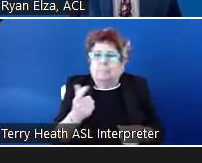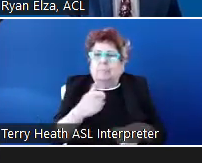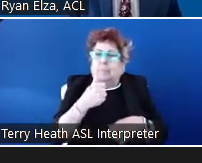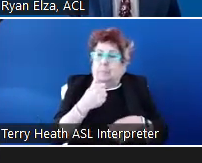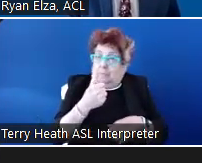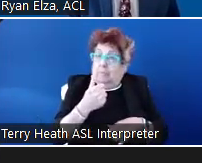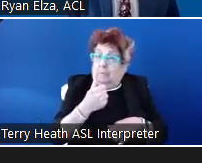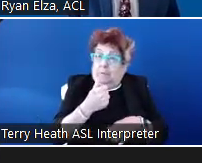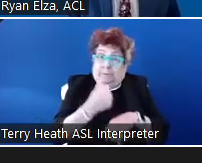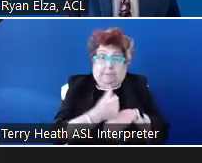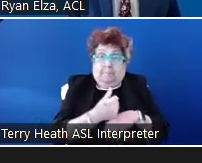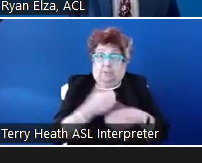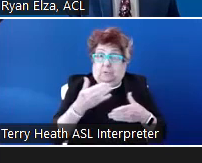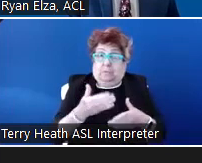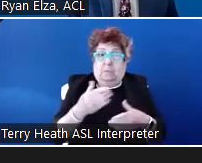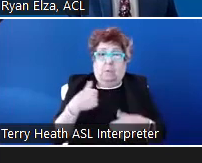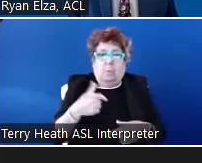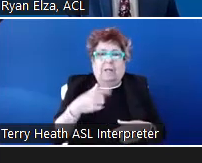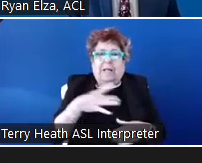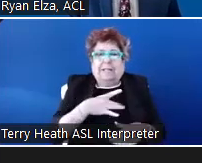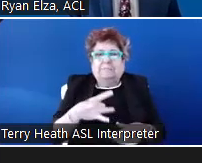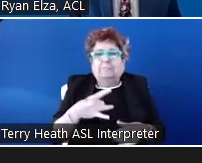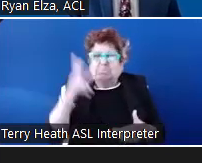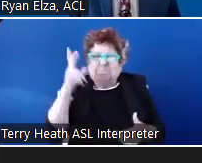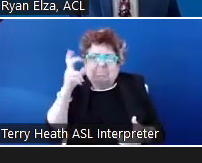would love to hear from Alison Barkoff, who leads the Administration for Community Living